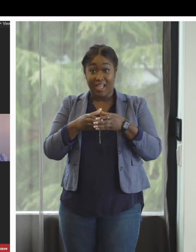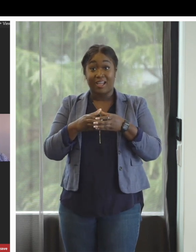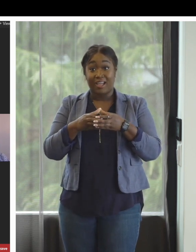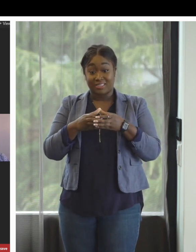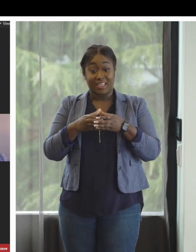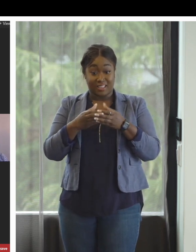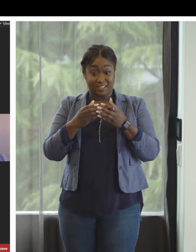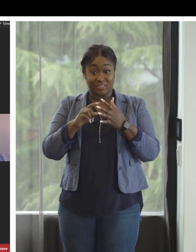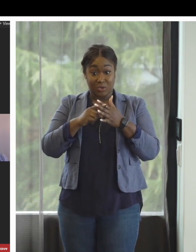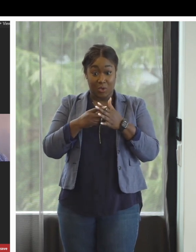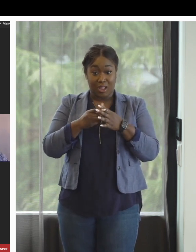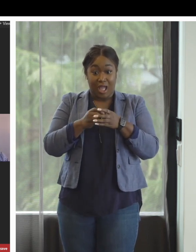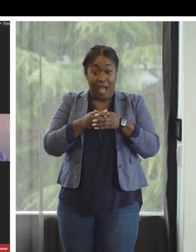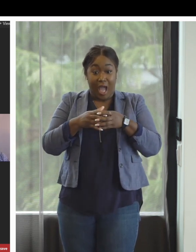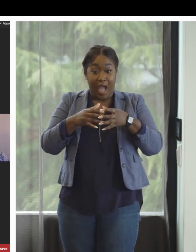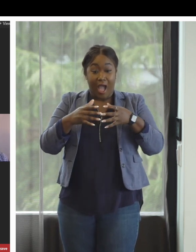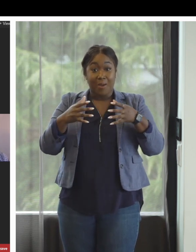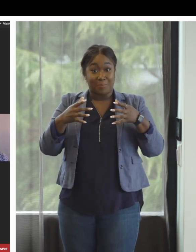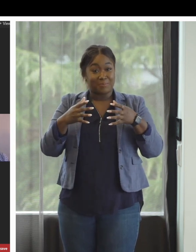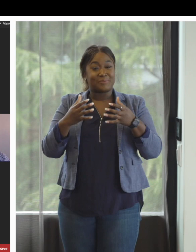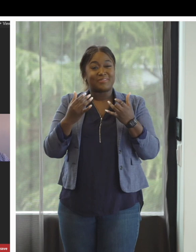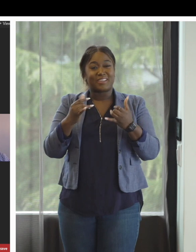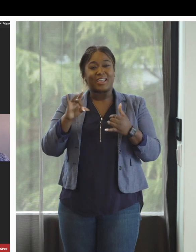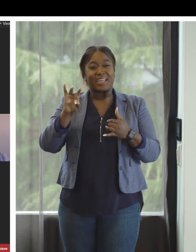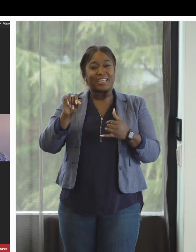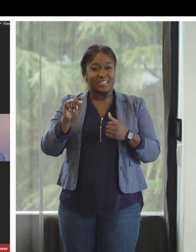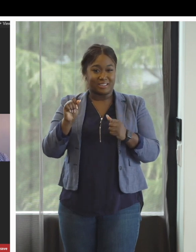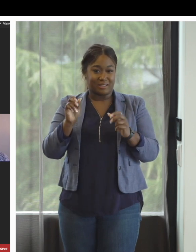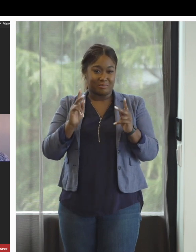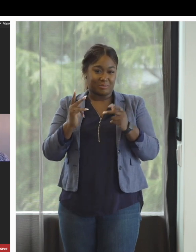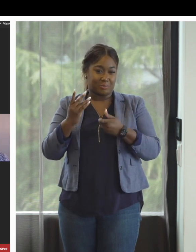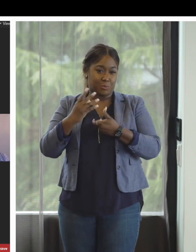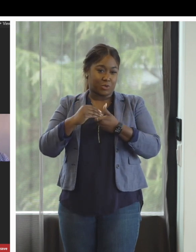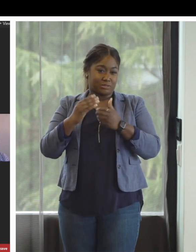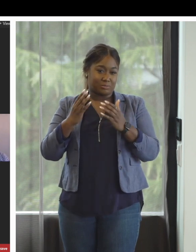to over 80 participants that participate in group.